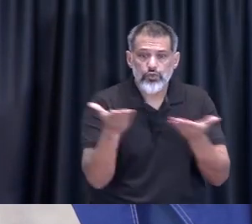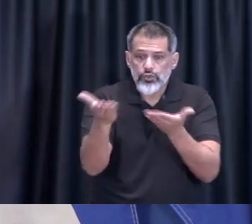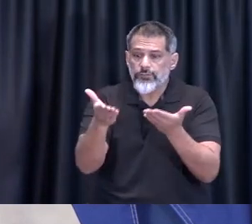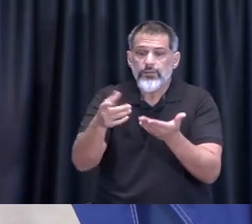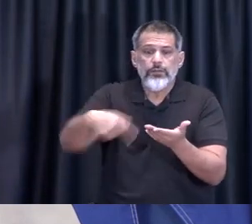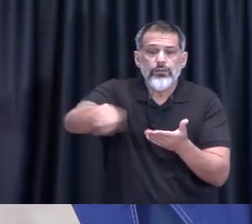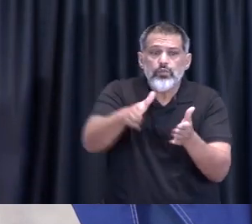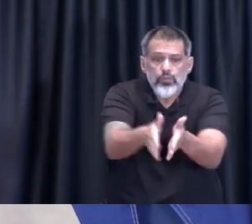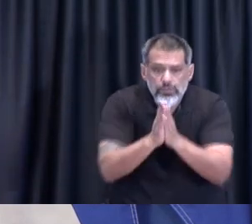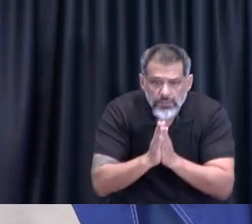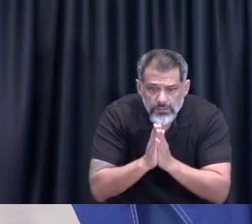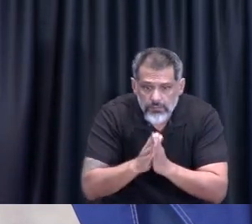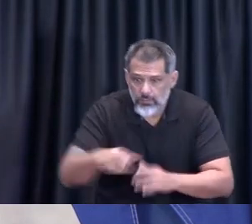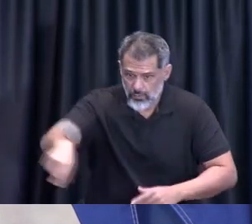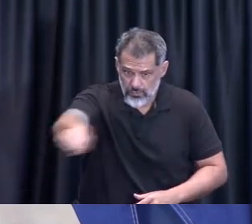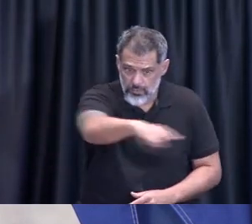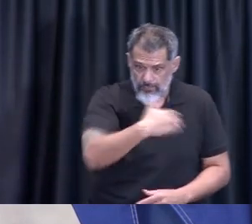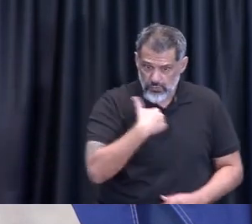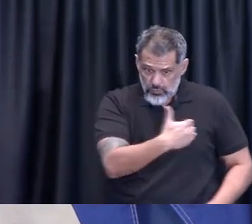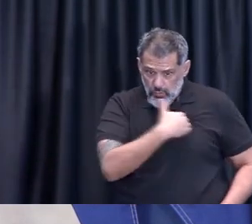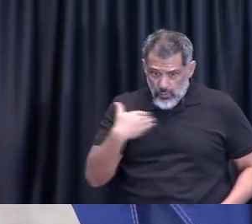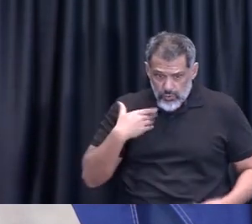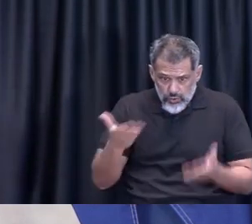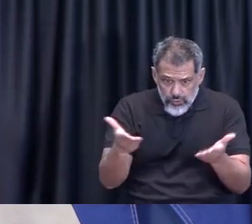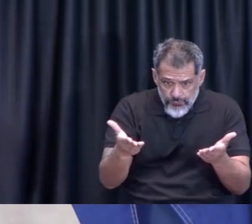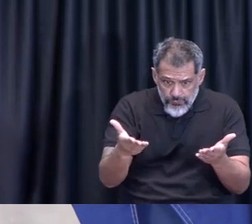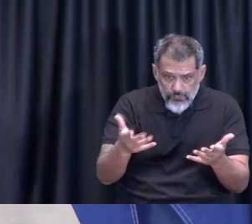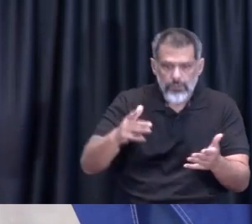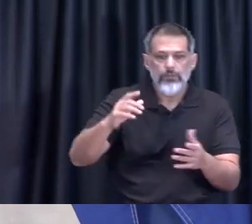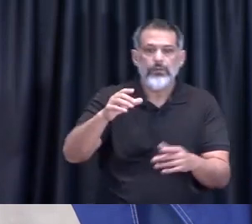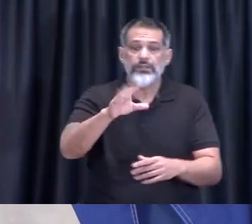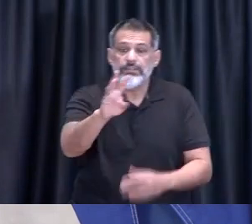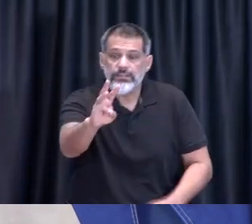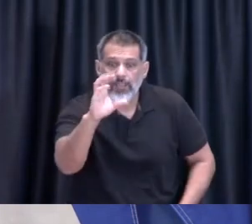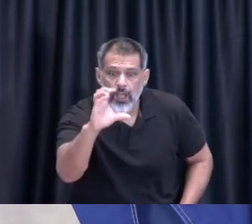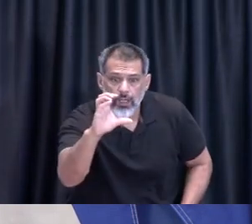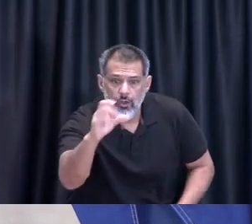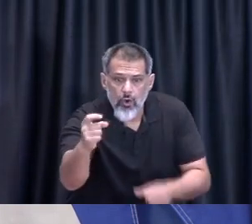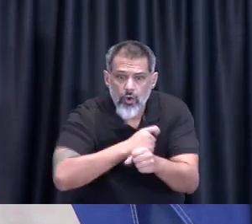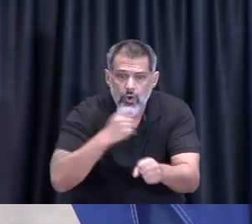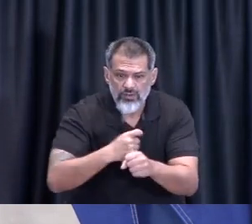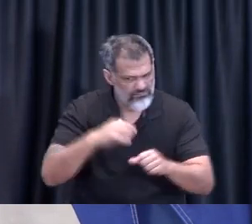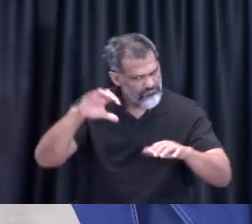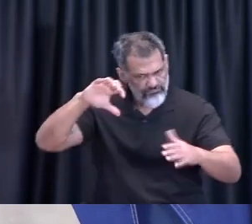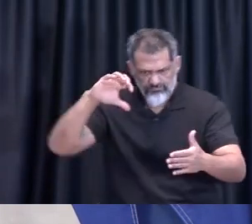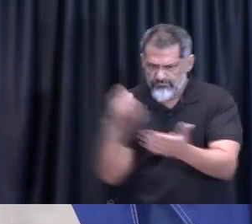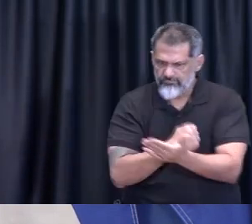600 different services 311 provides. They will be able to track the request themselves from beginning to end with